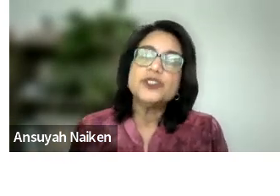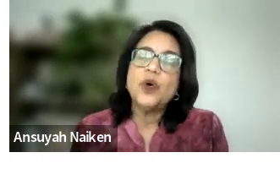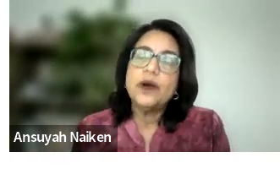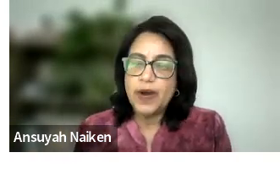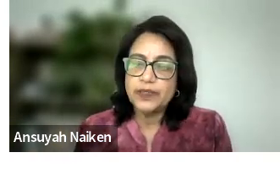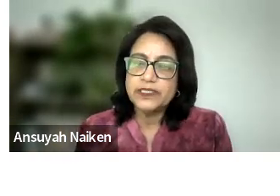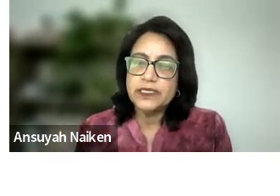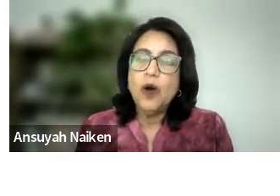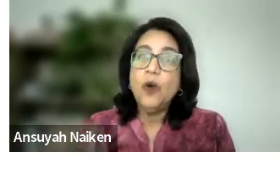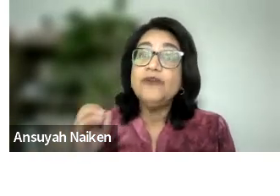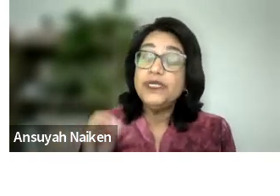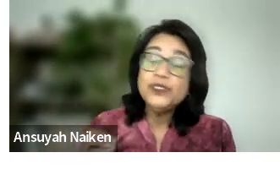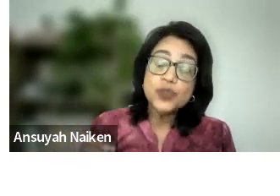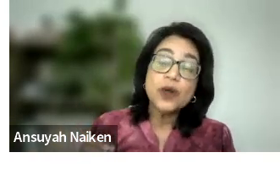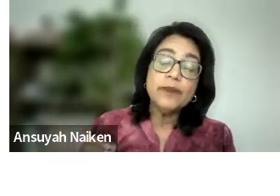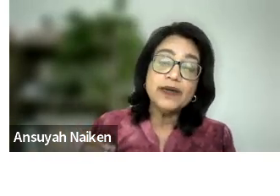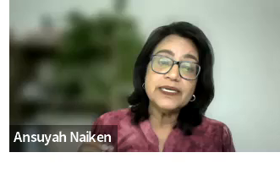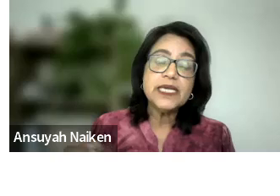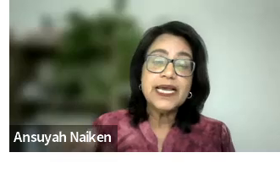So the first thing is that among the Asian community, just the conversation of the topic of disabilities, often treated as a taboo subject.